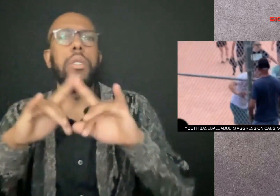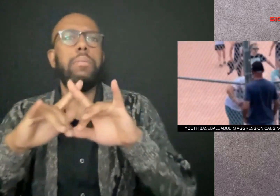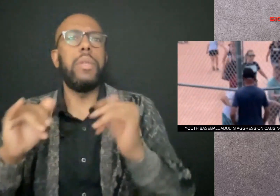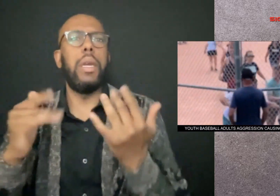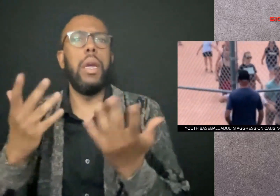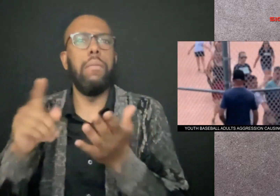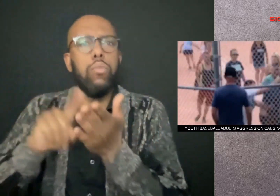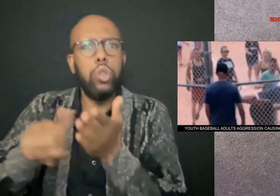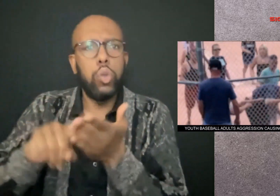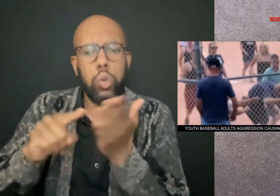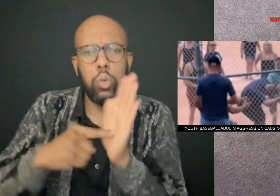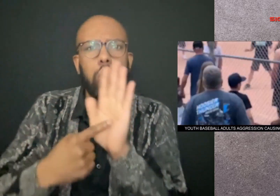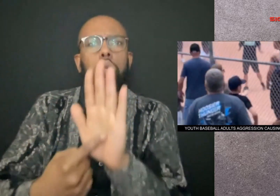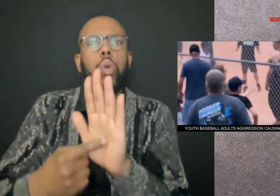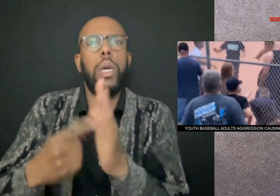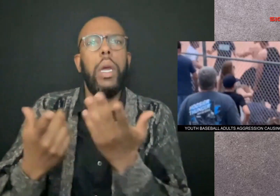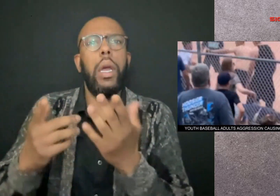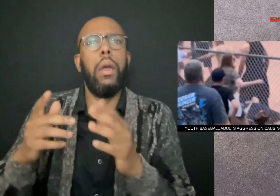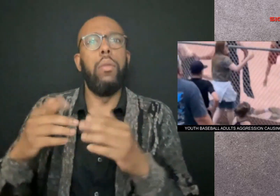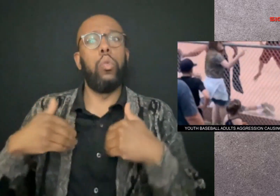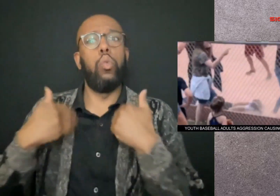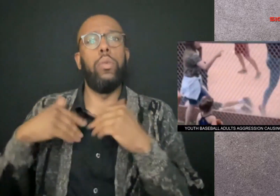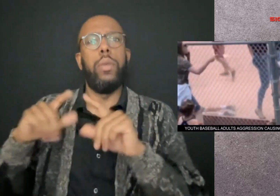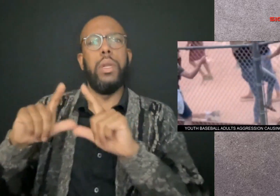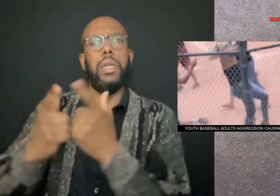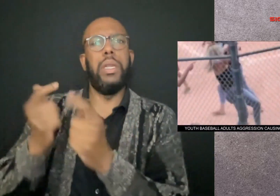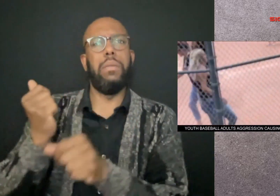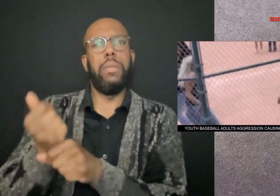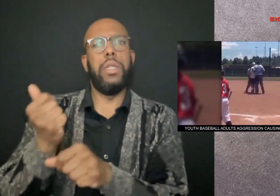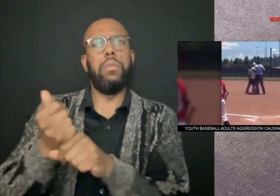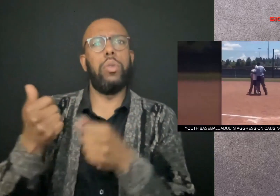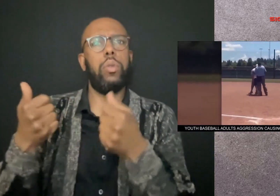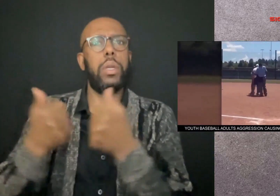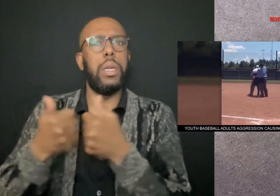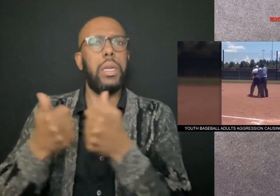and parents aggressively yelling at umpires. At the same time.